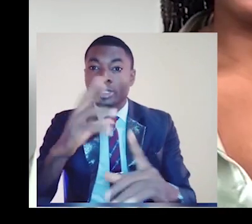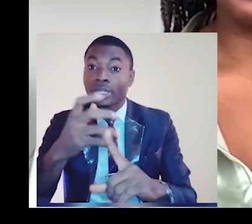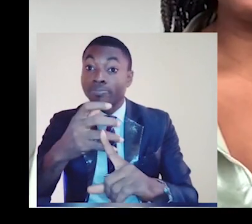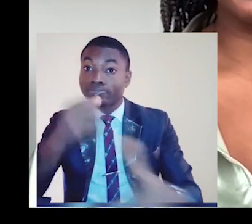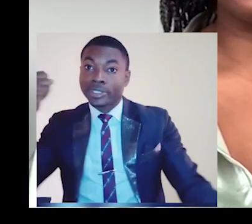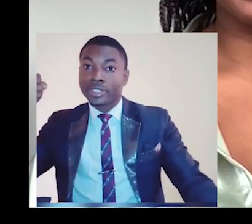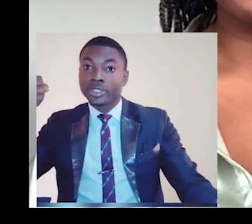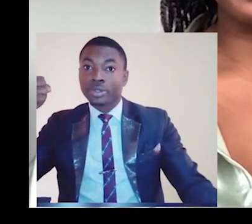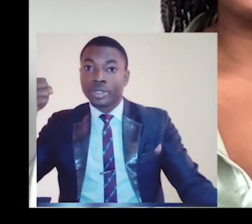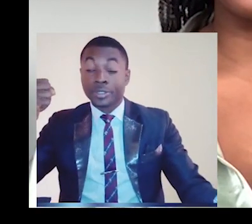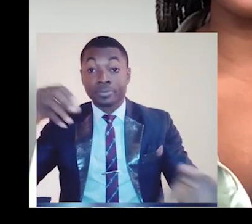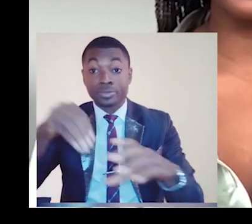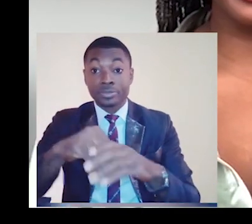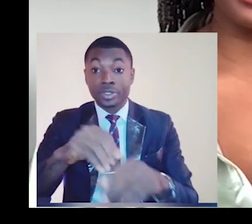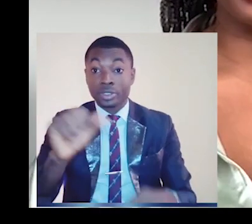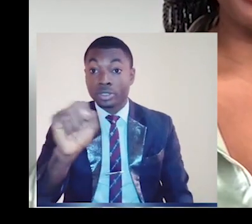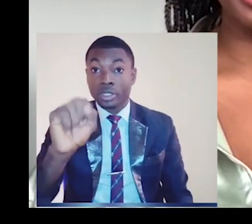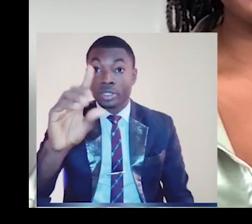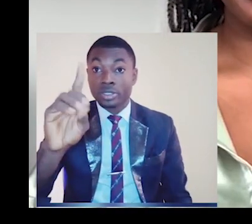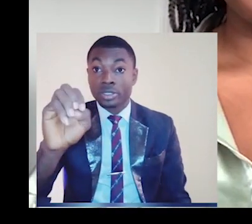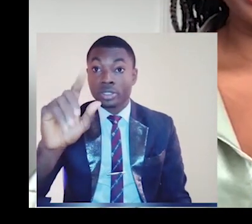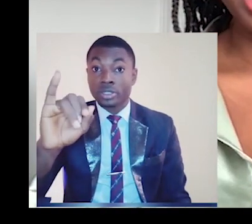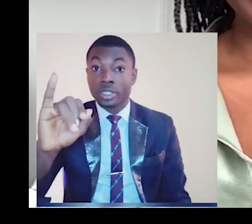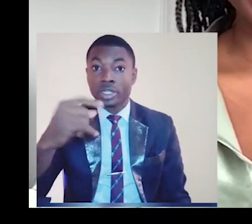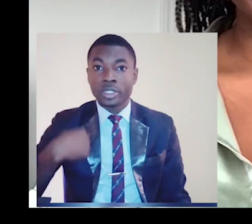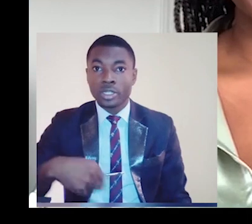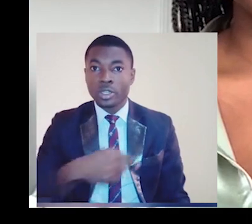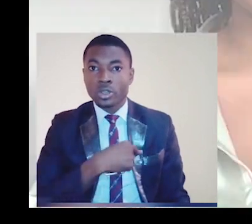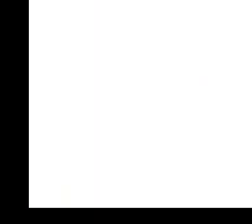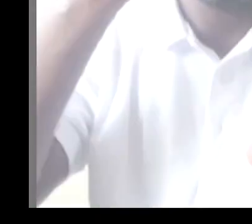In S-DELI, we stand for the Sign Language rights for deaf children.